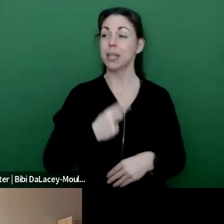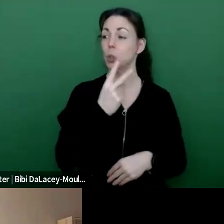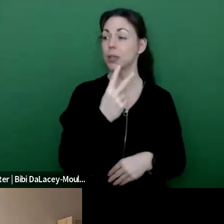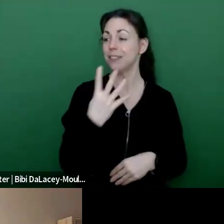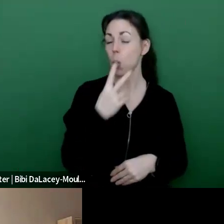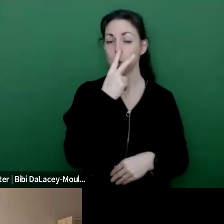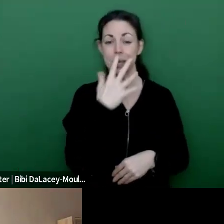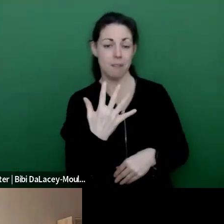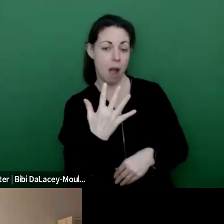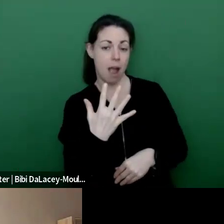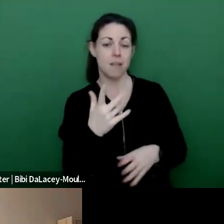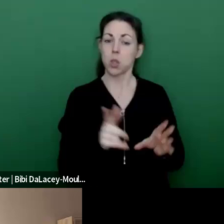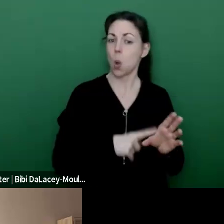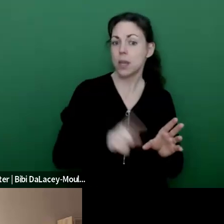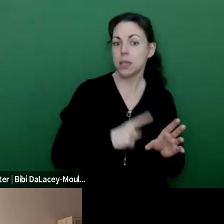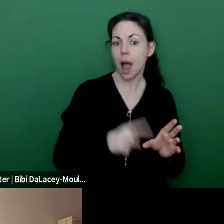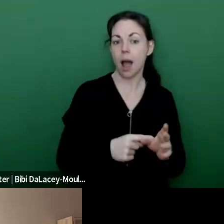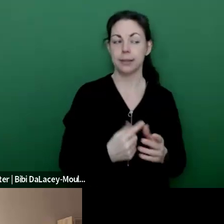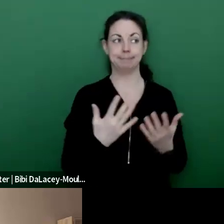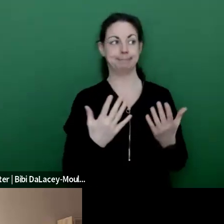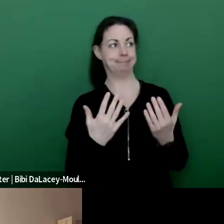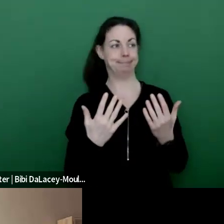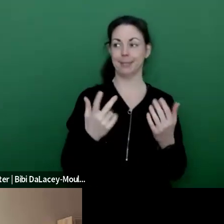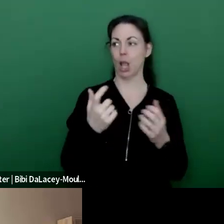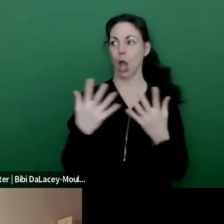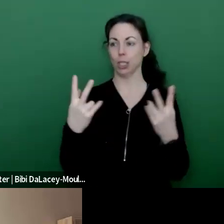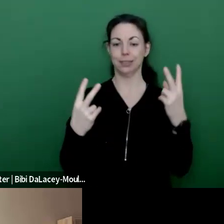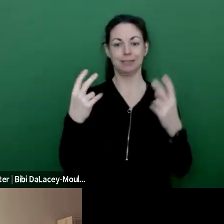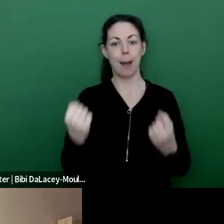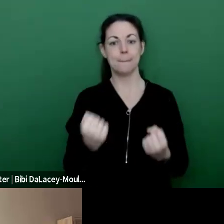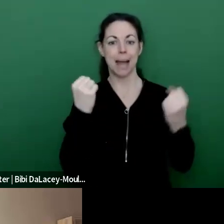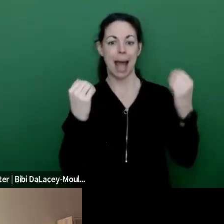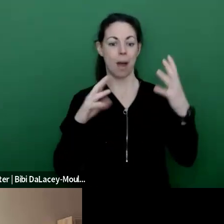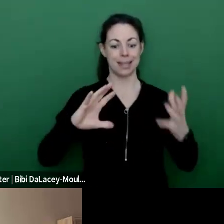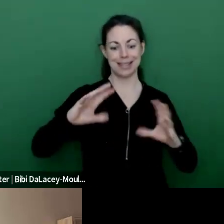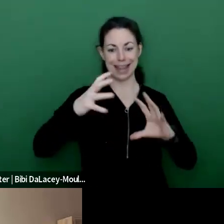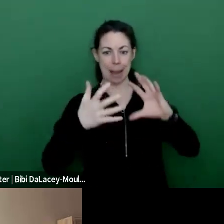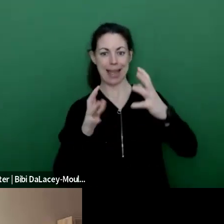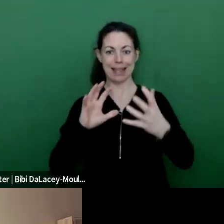more liberty and autonomy now. So power dynamics do feed in, even when you are in the seat of leadership.